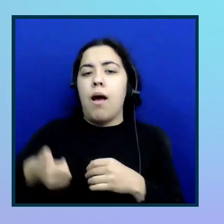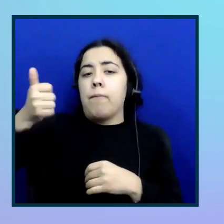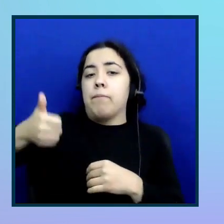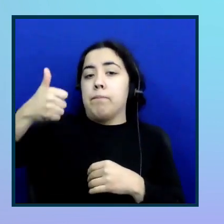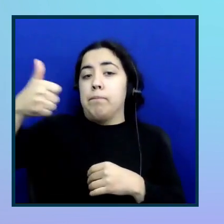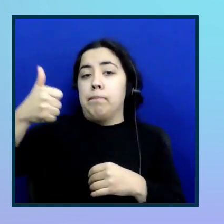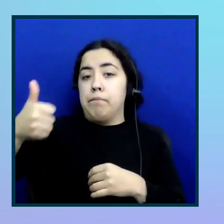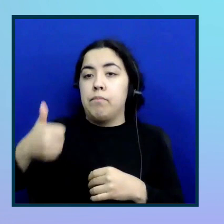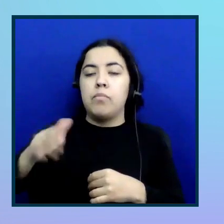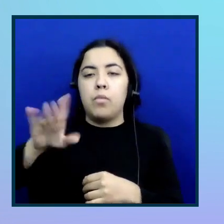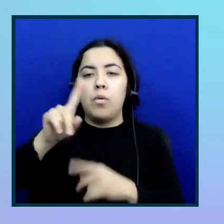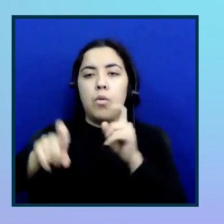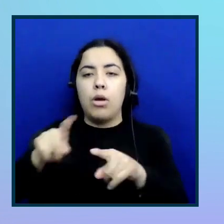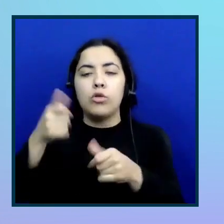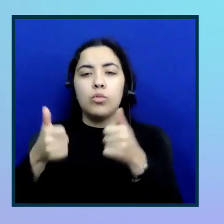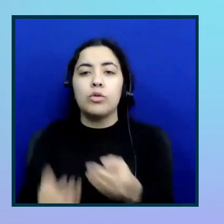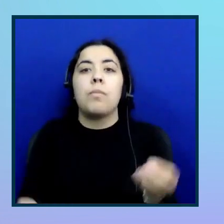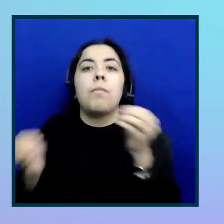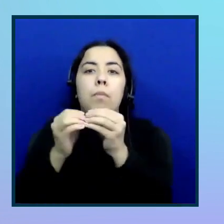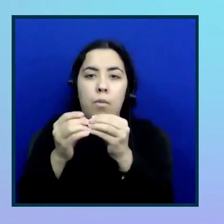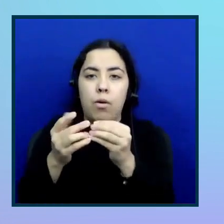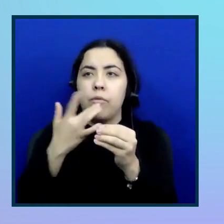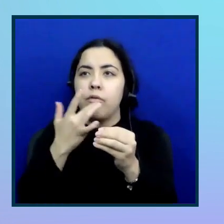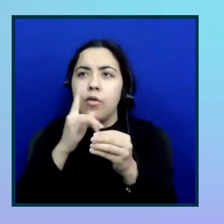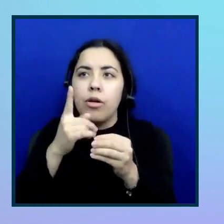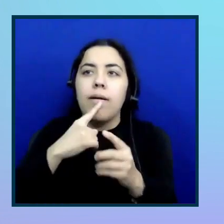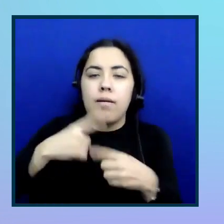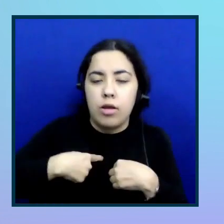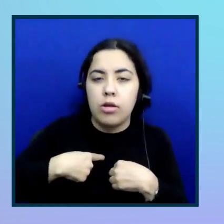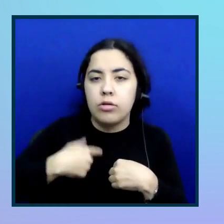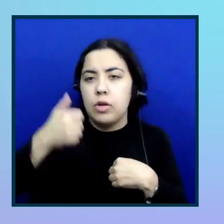that y'all wanna hear answers to the most. All right, so let's dive in, Scott.